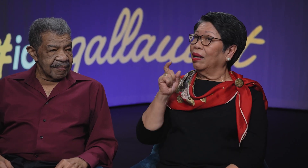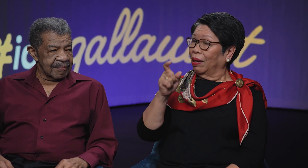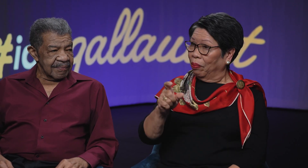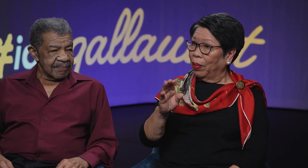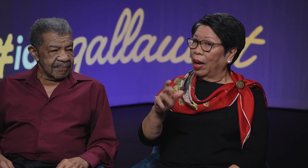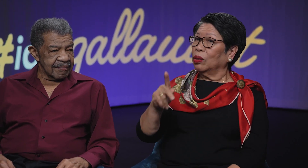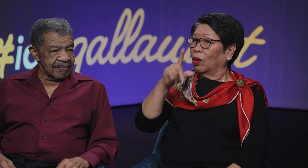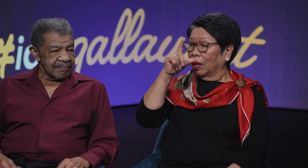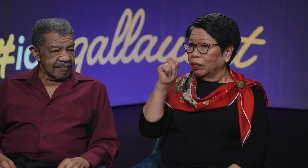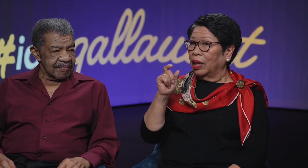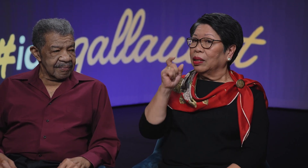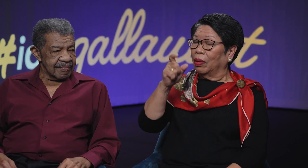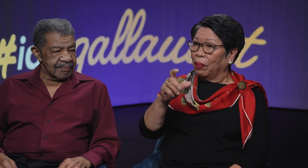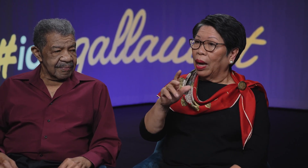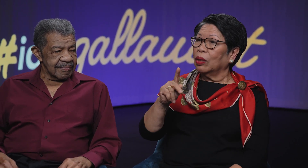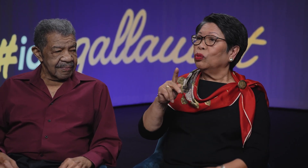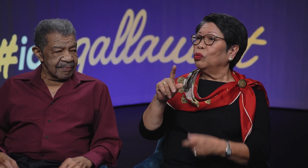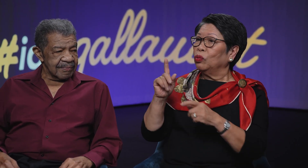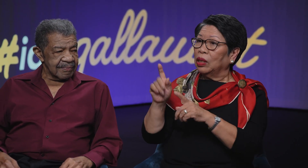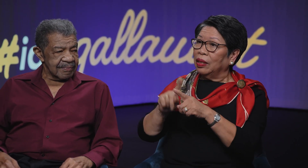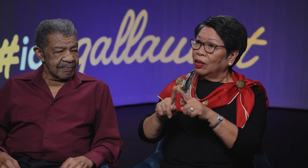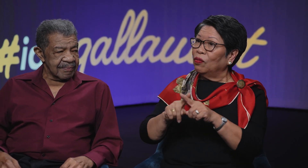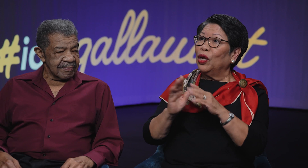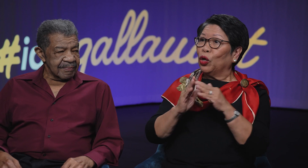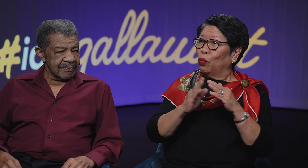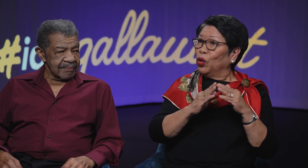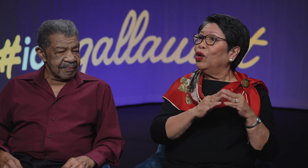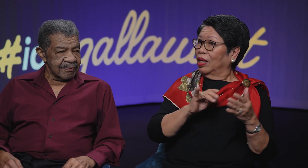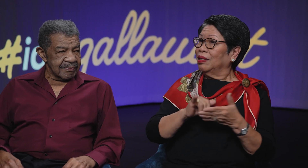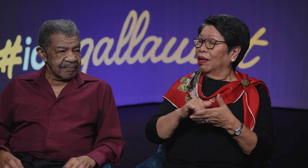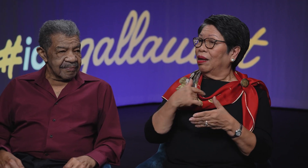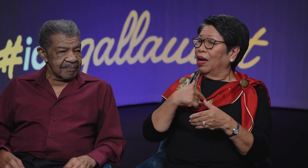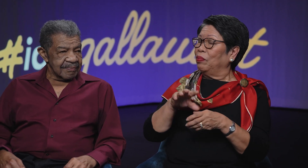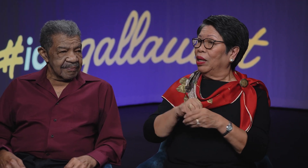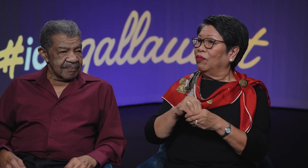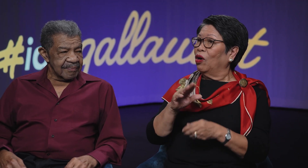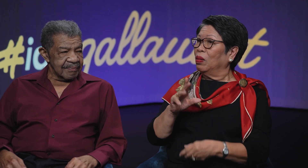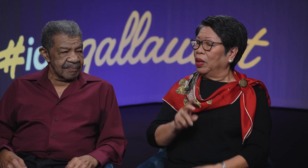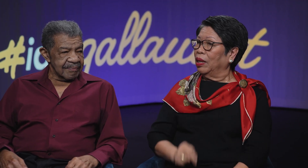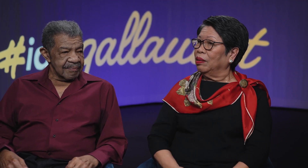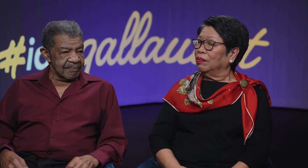To give back to Gallaudet and to the different communities that I'm a part of.